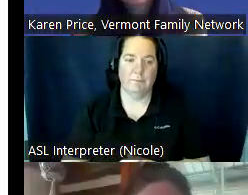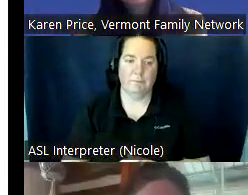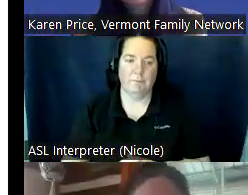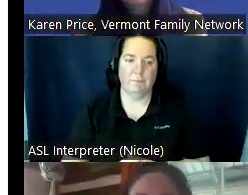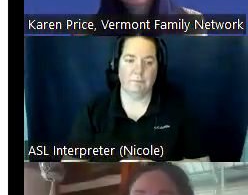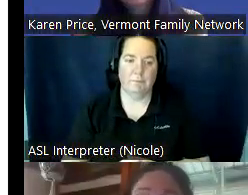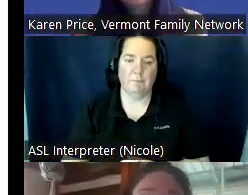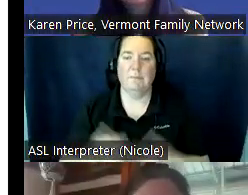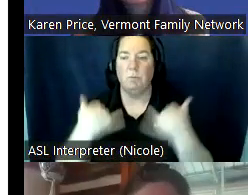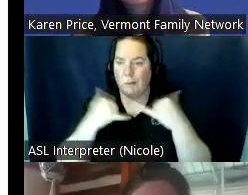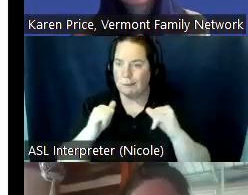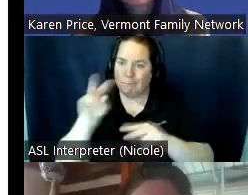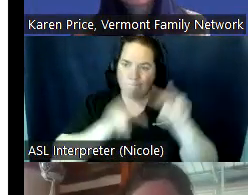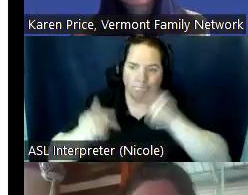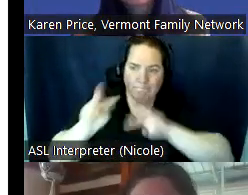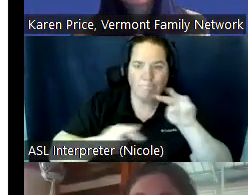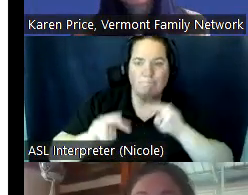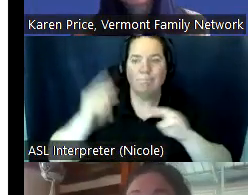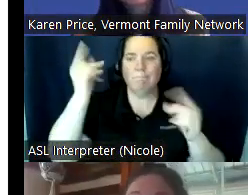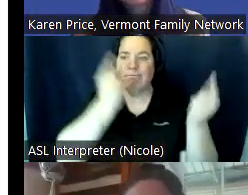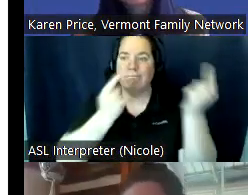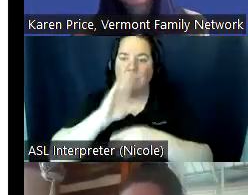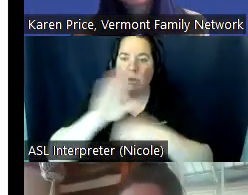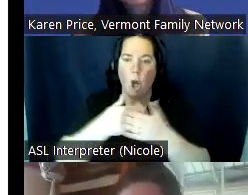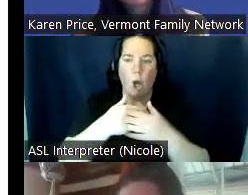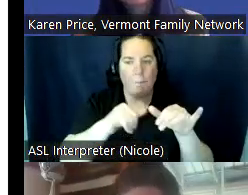looking at it, we're still considering all the measures, but we don't have to use 3 different